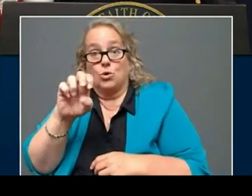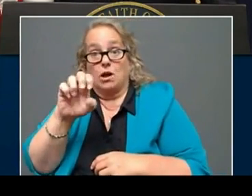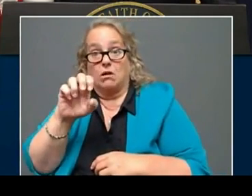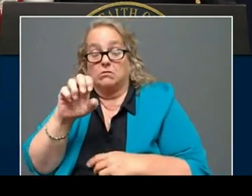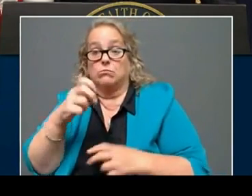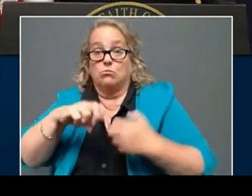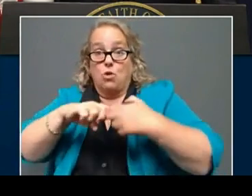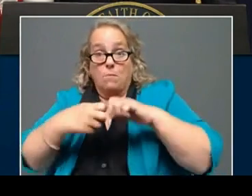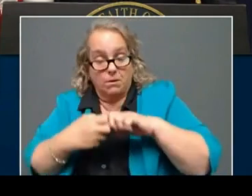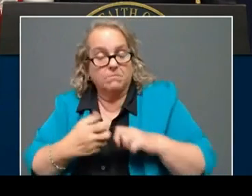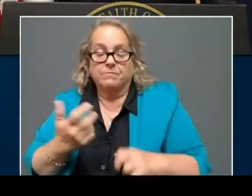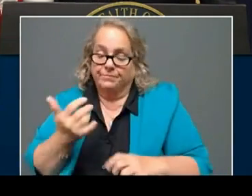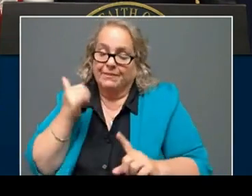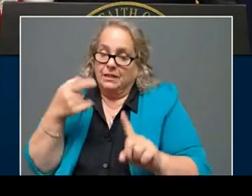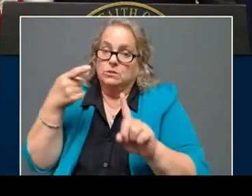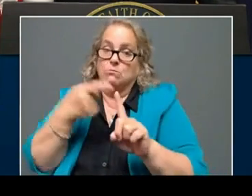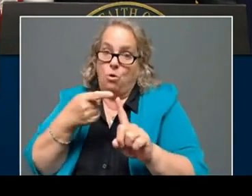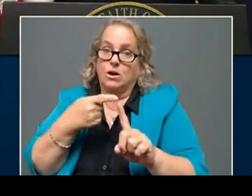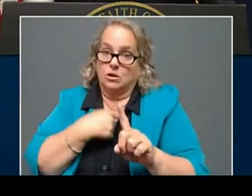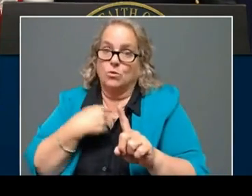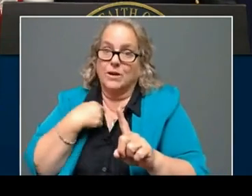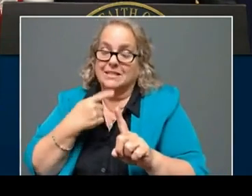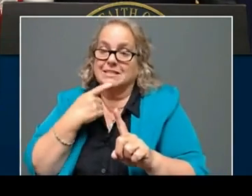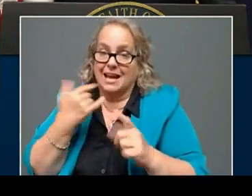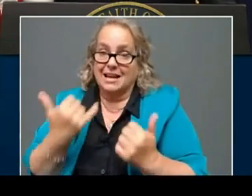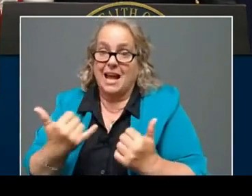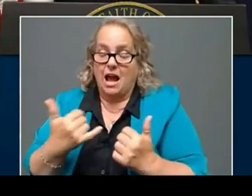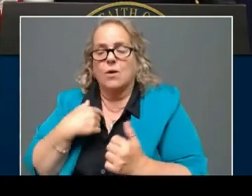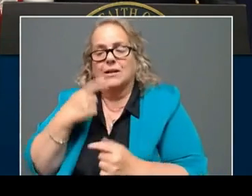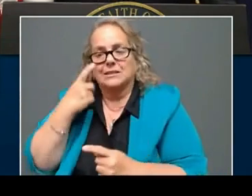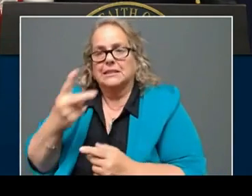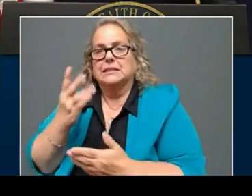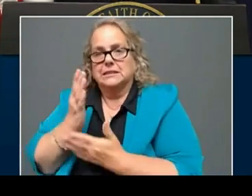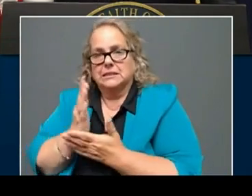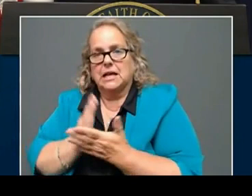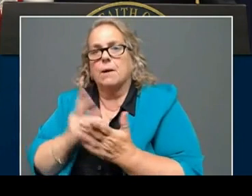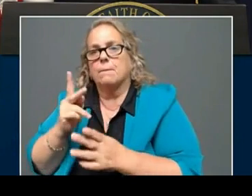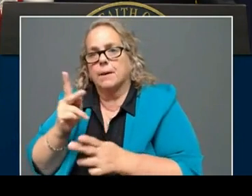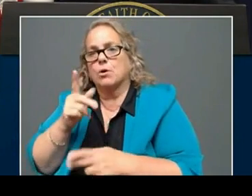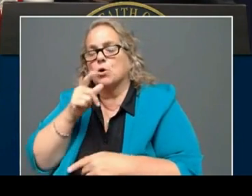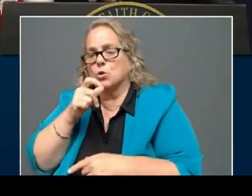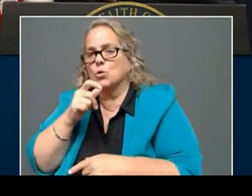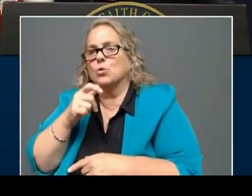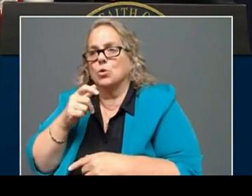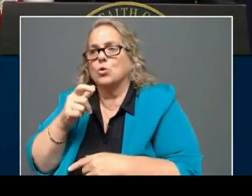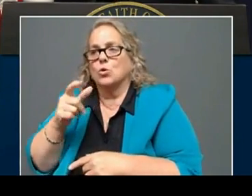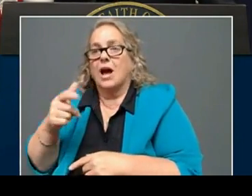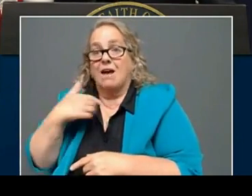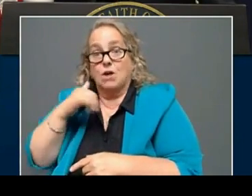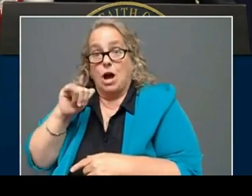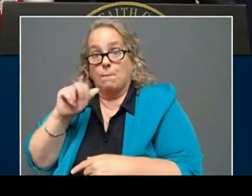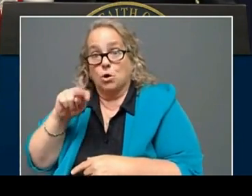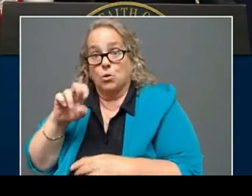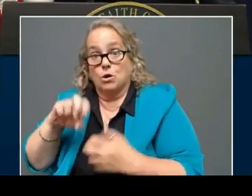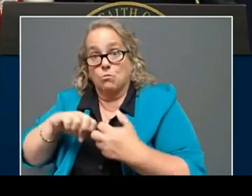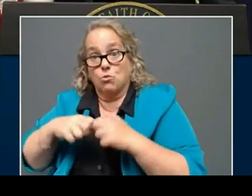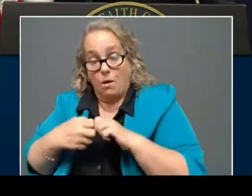that we have seen an increase in breakthrough cases, we want you to be protected. Even if this is out of an abundance of caution, we think we have